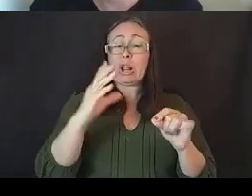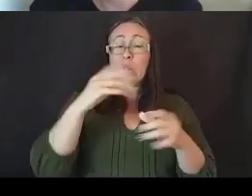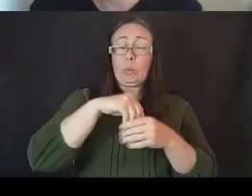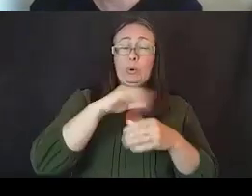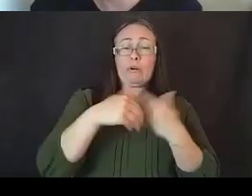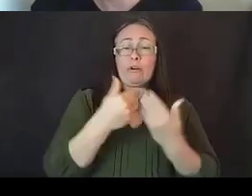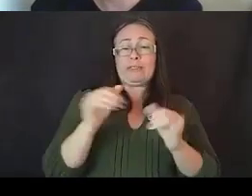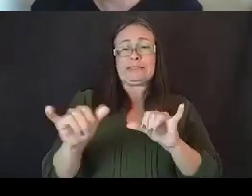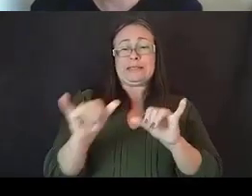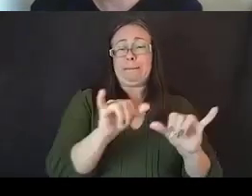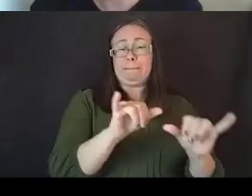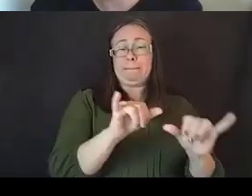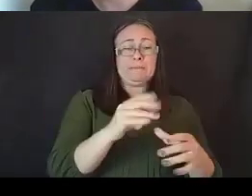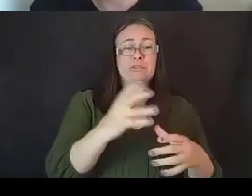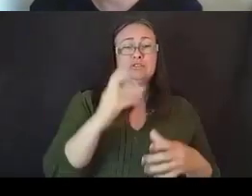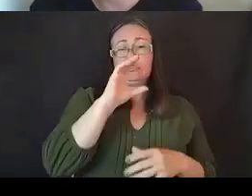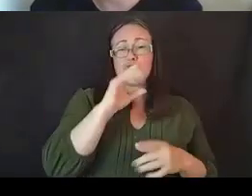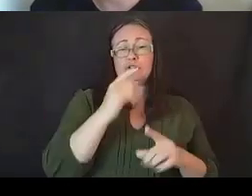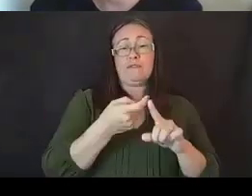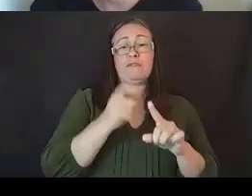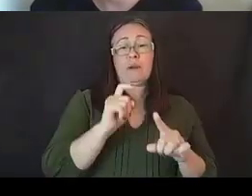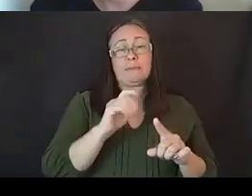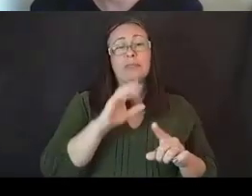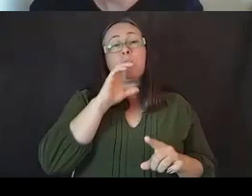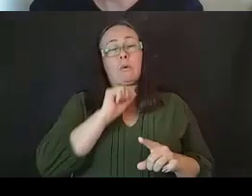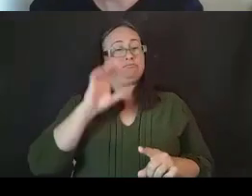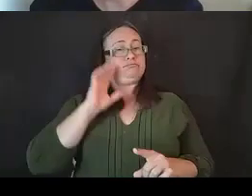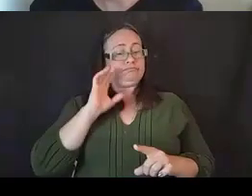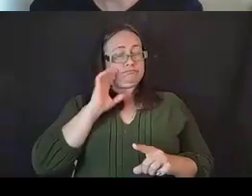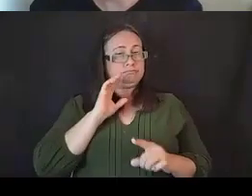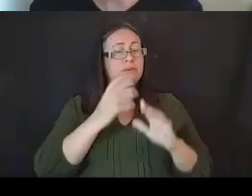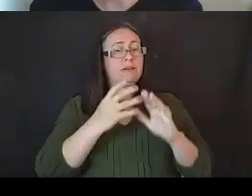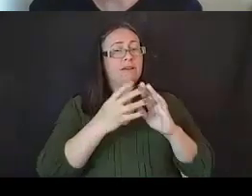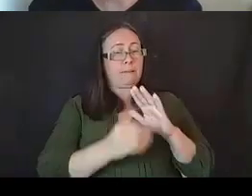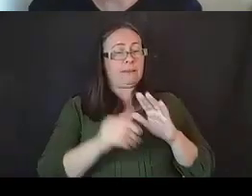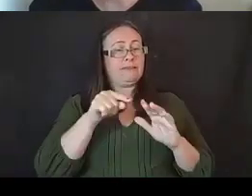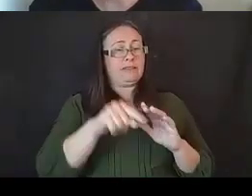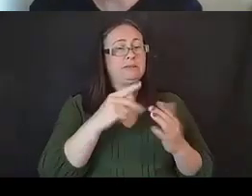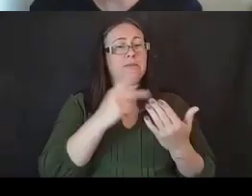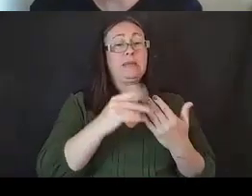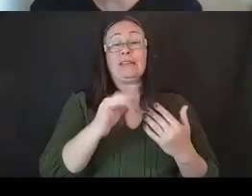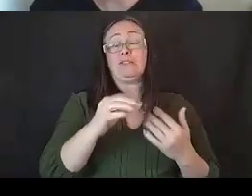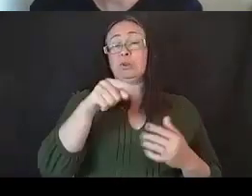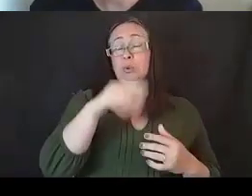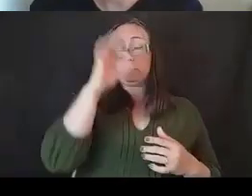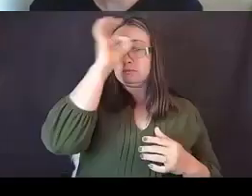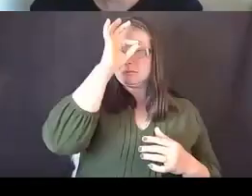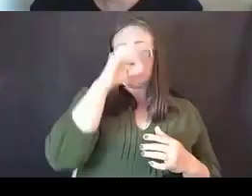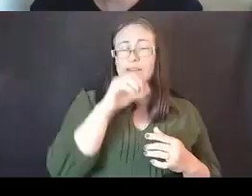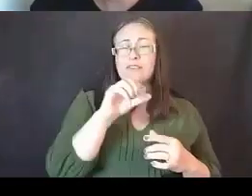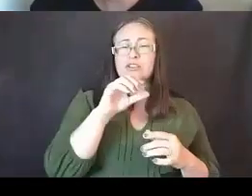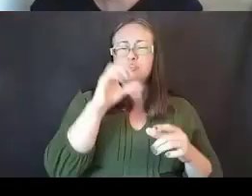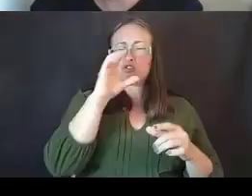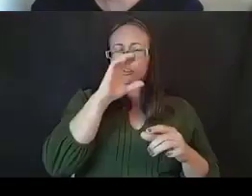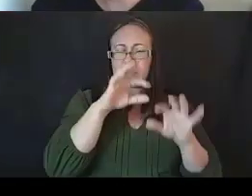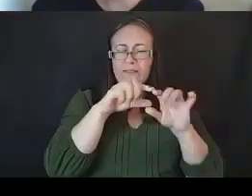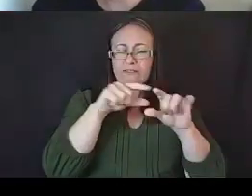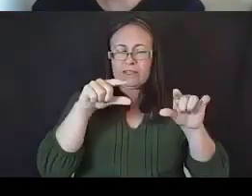you may be familiar with from the old version of RePORTER. If you're unfamiliar with a particular search field, hover over the question mark icon